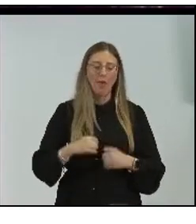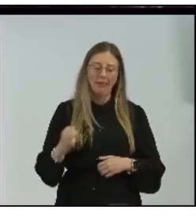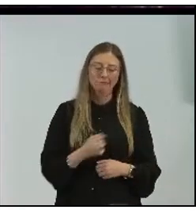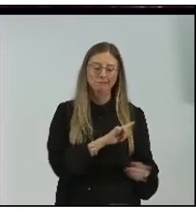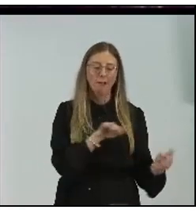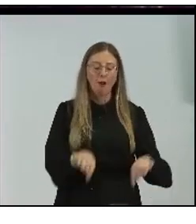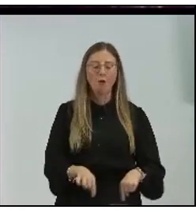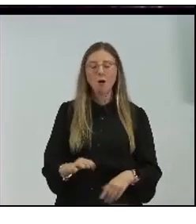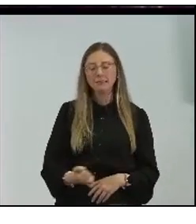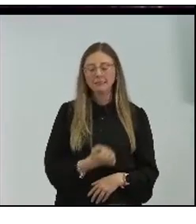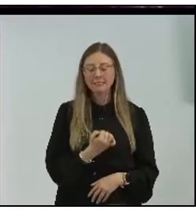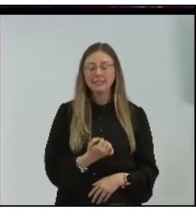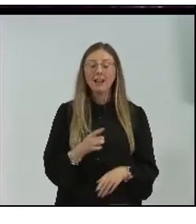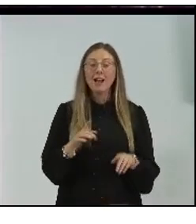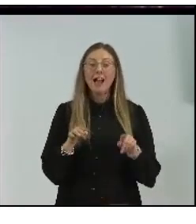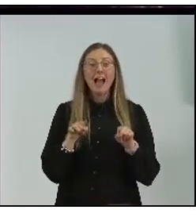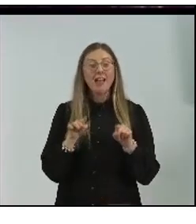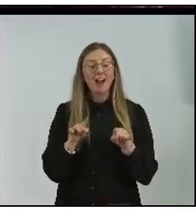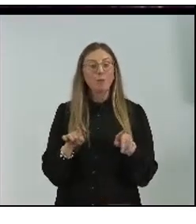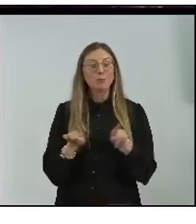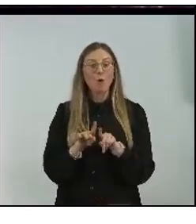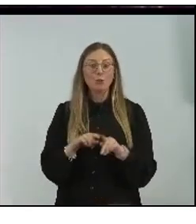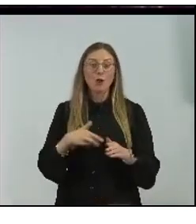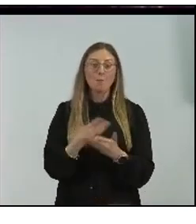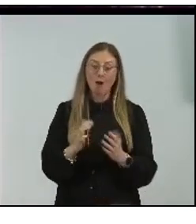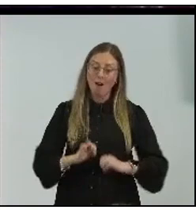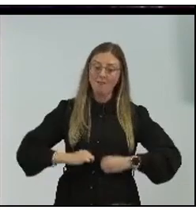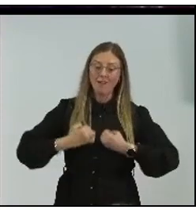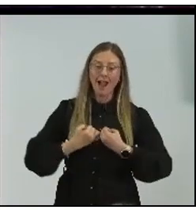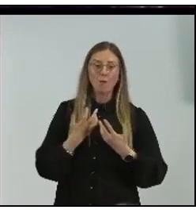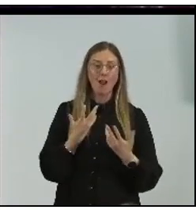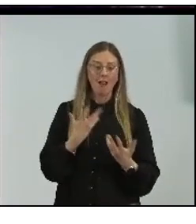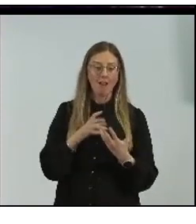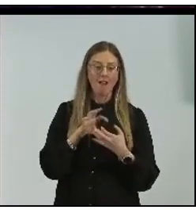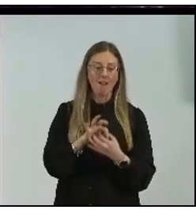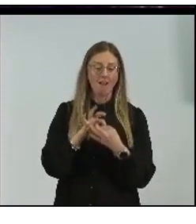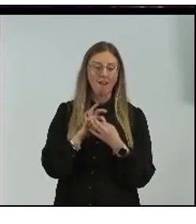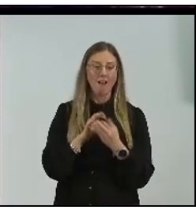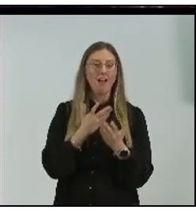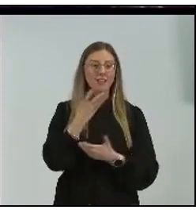So and unfortunately, that was also part really of how we were connecting in on the story the With Not For.